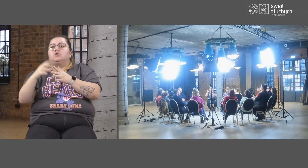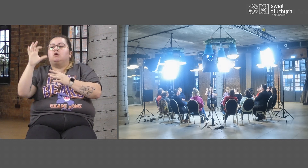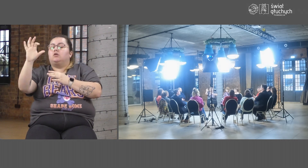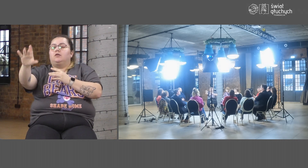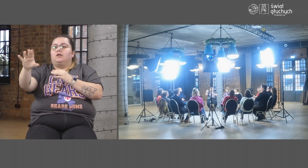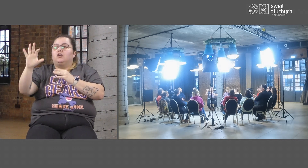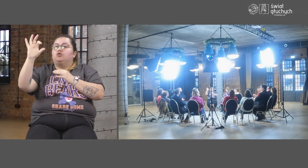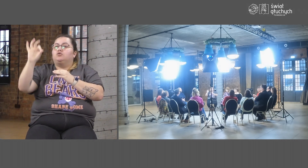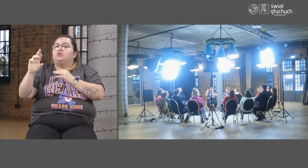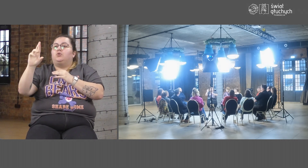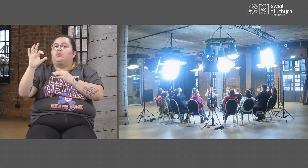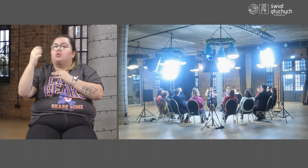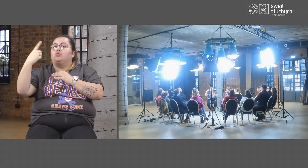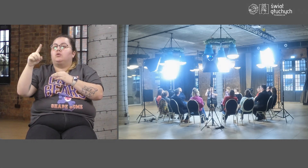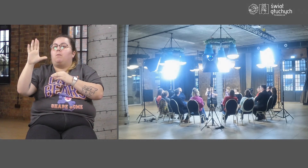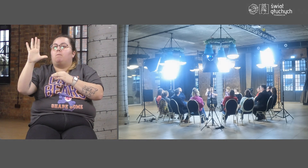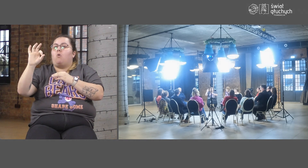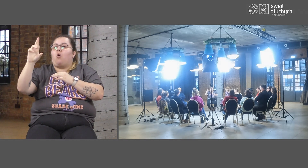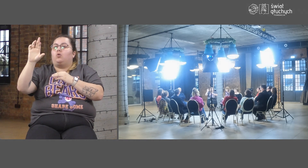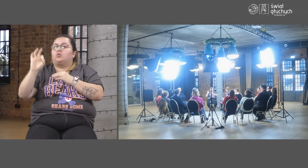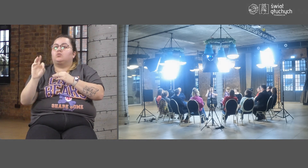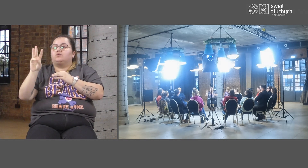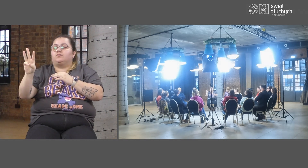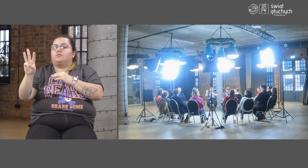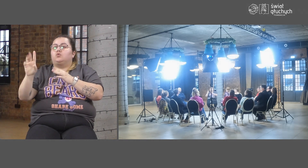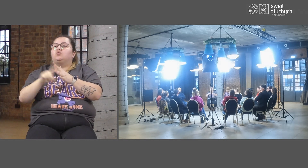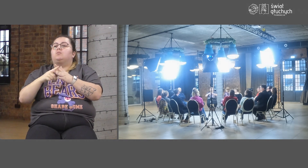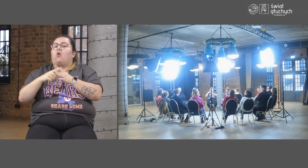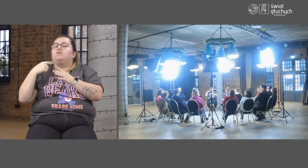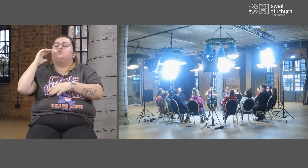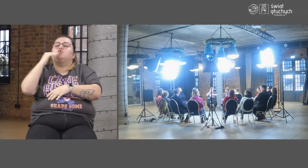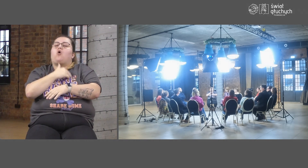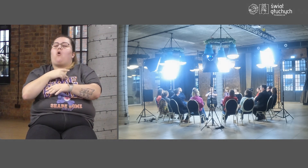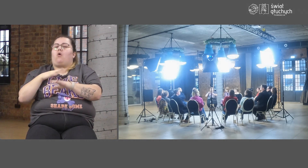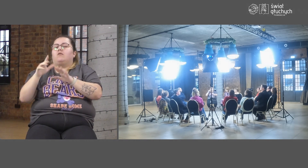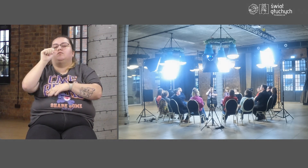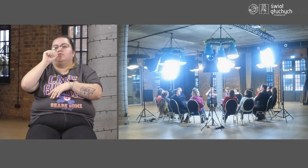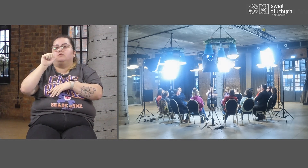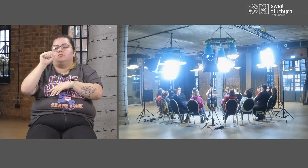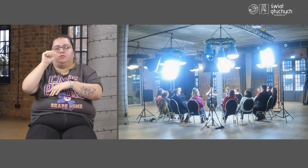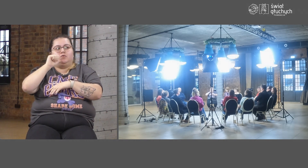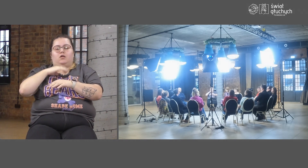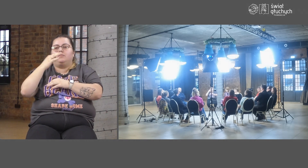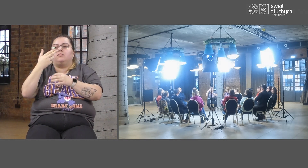at school in Śródborów.